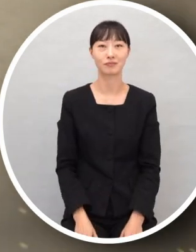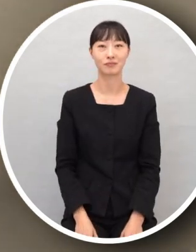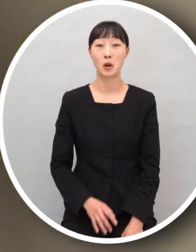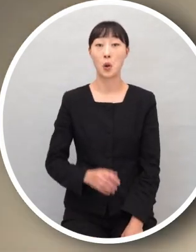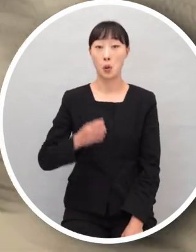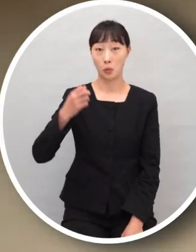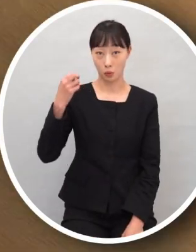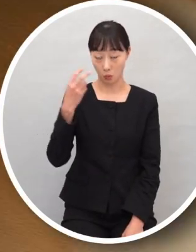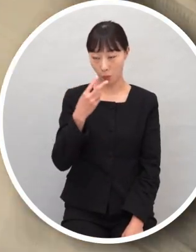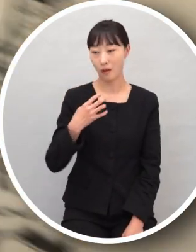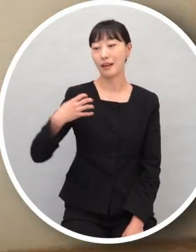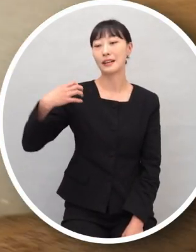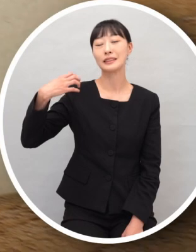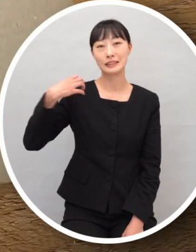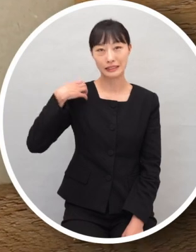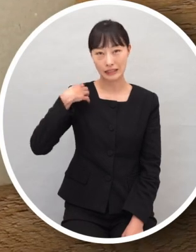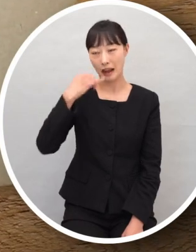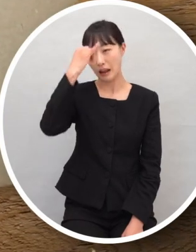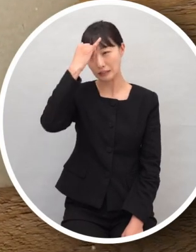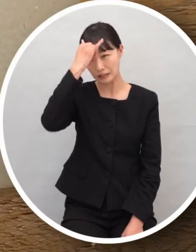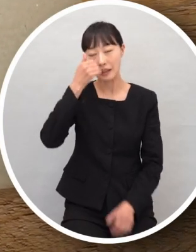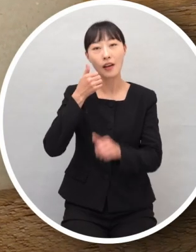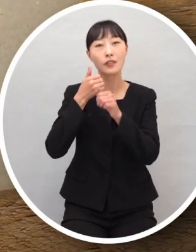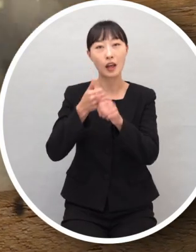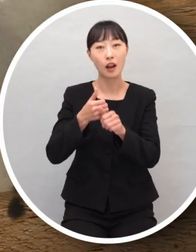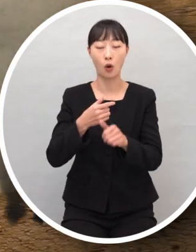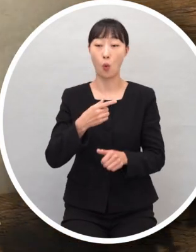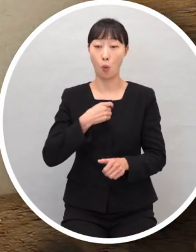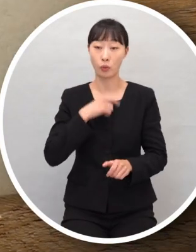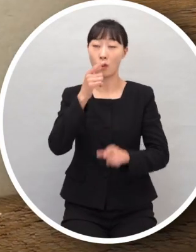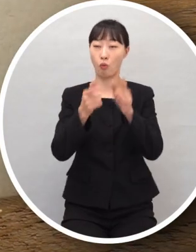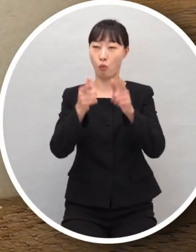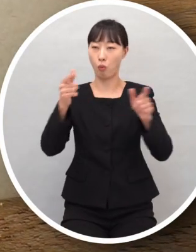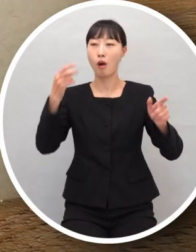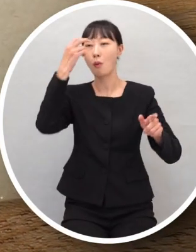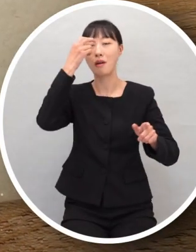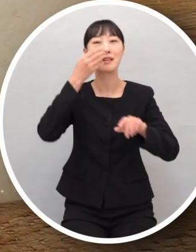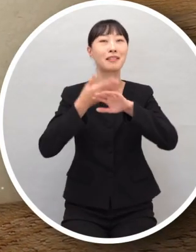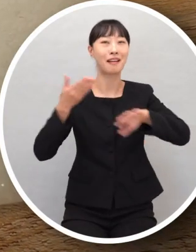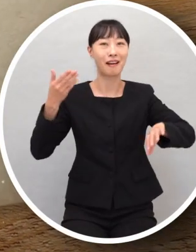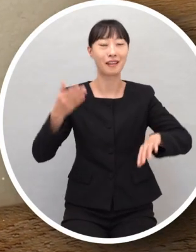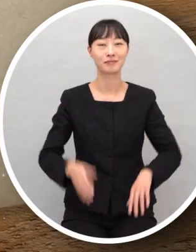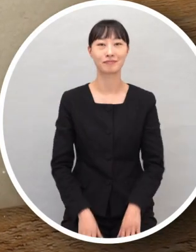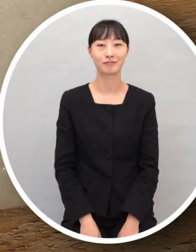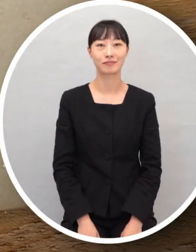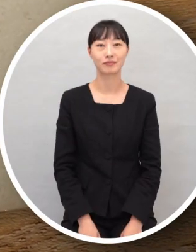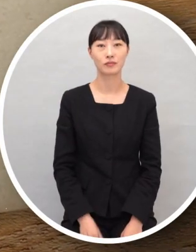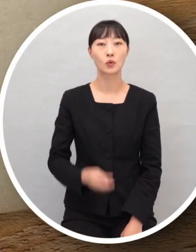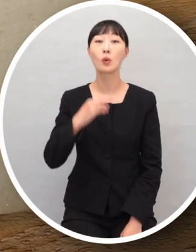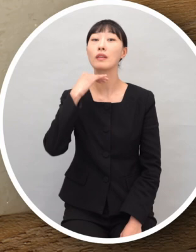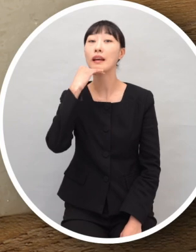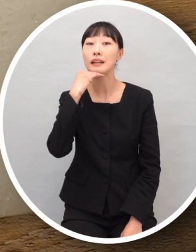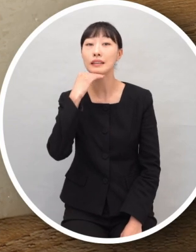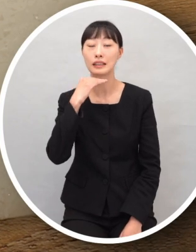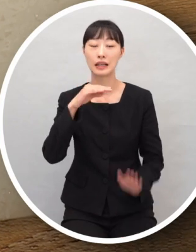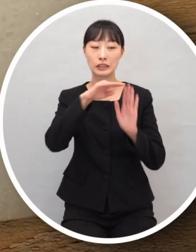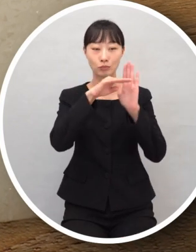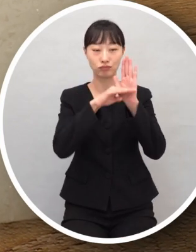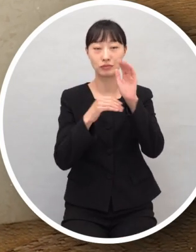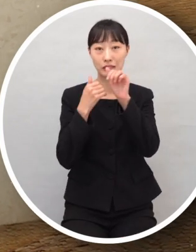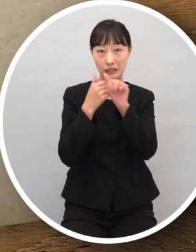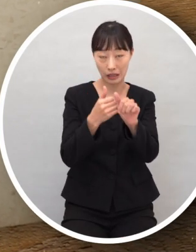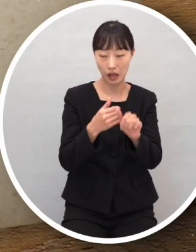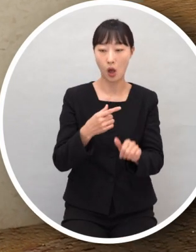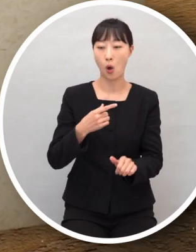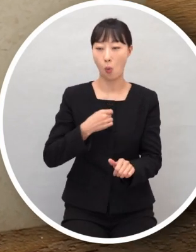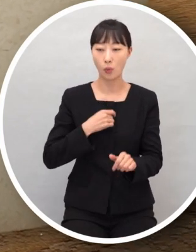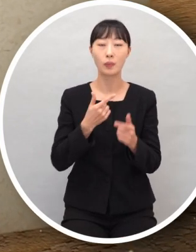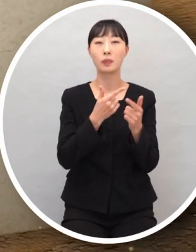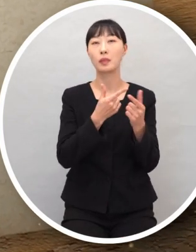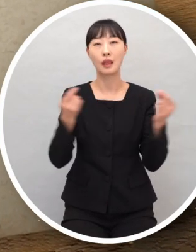Besides them, also officials dressed according to their station and ritual, and women in outfits according to their age and status.